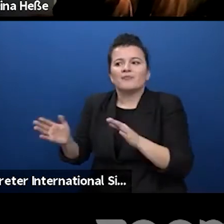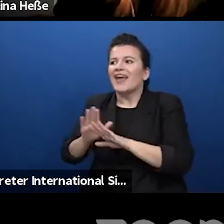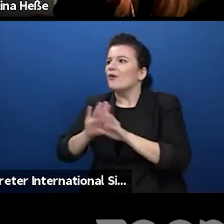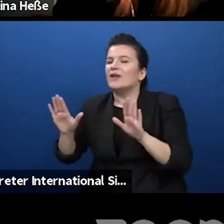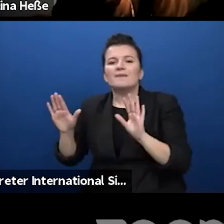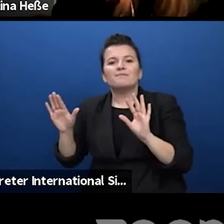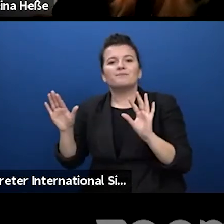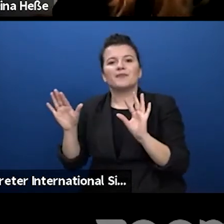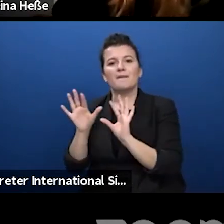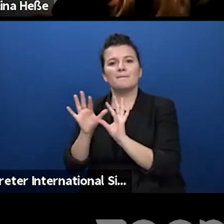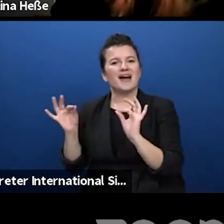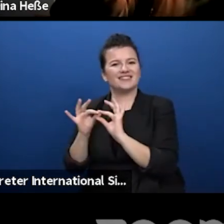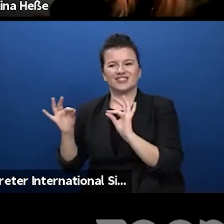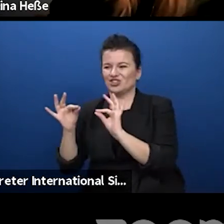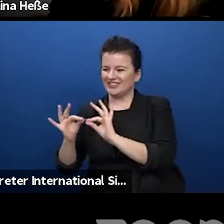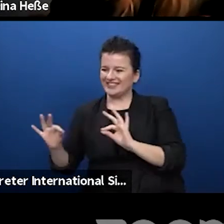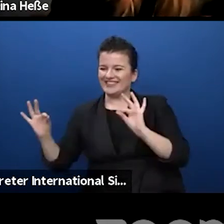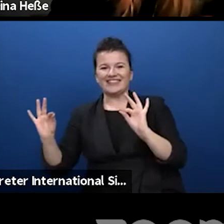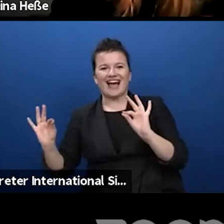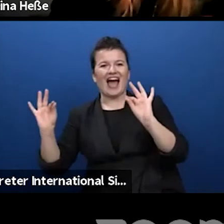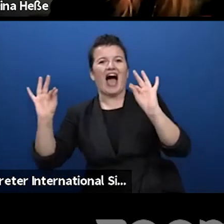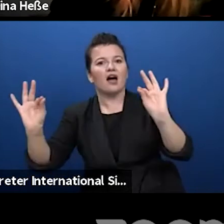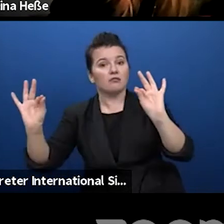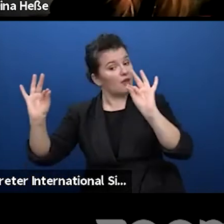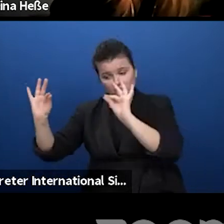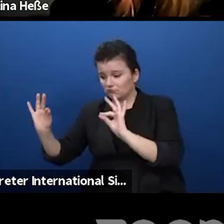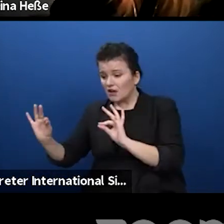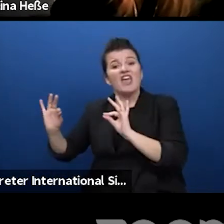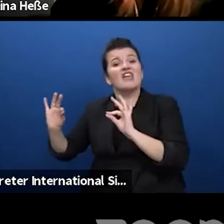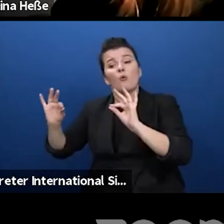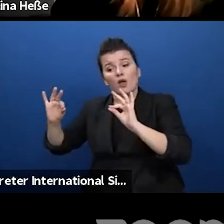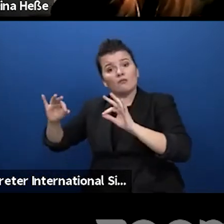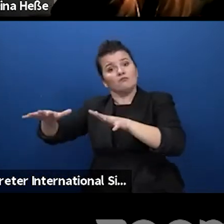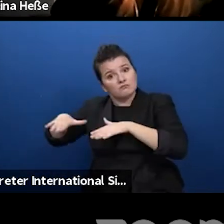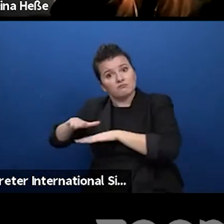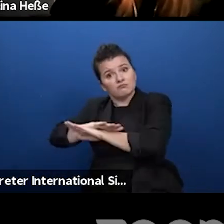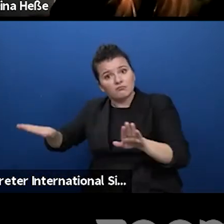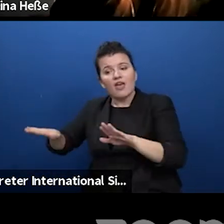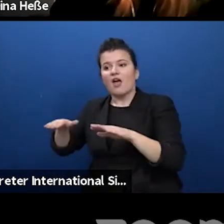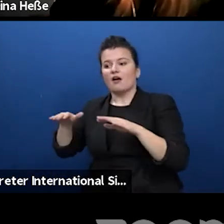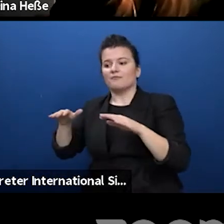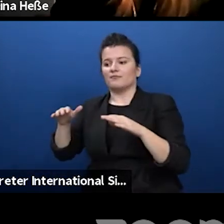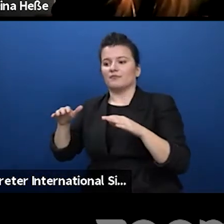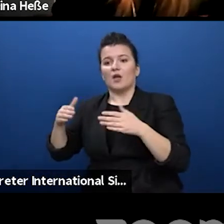dictate how we want our work to be seen. We have to allow it to be kind of open to contradiction